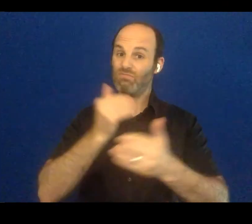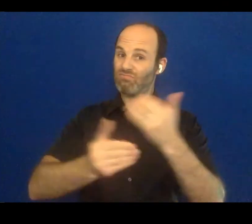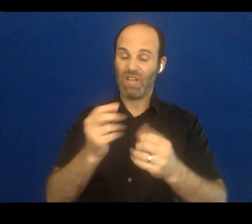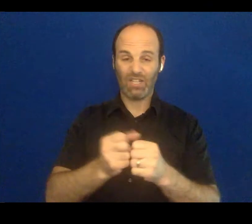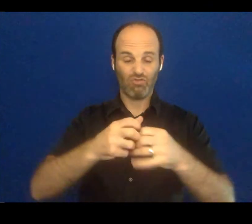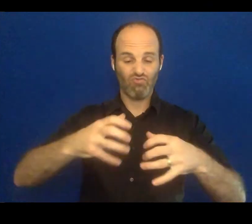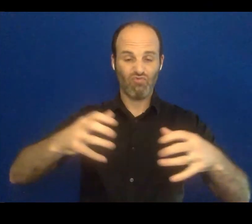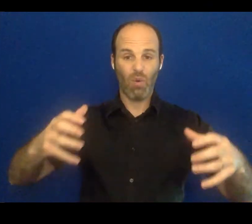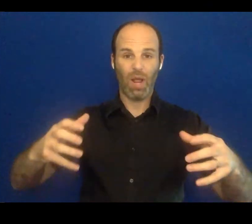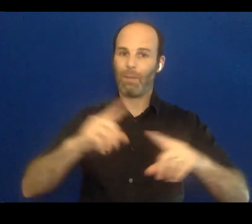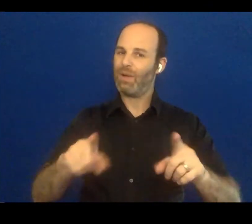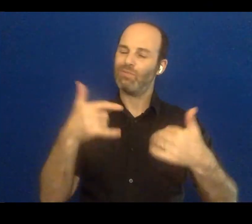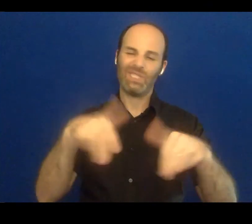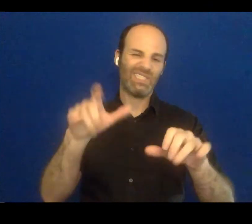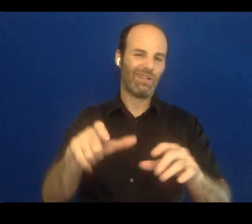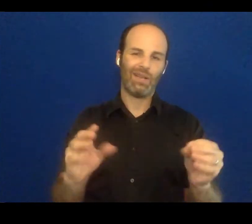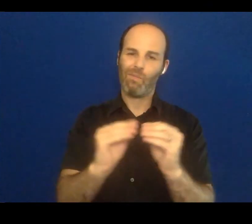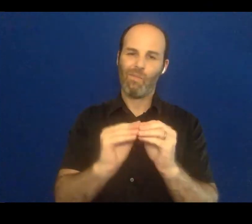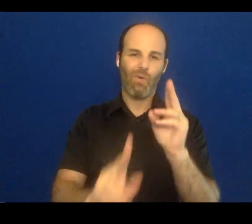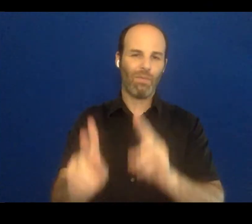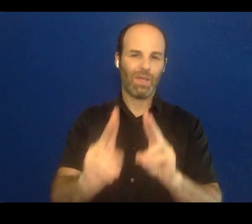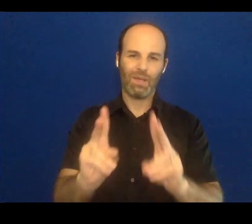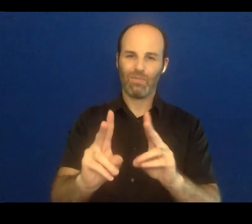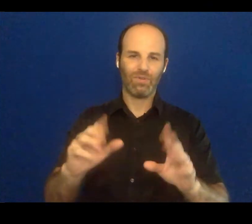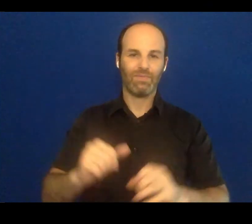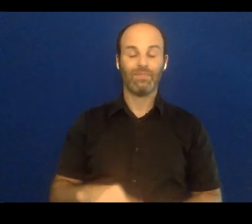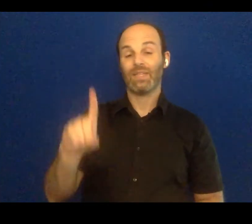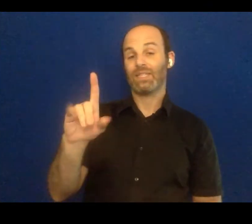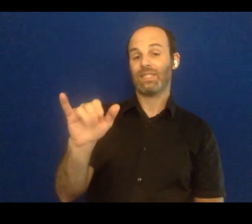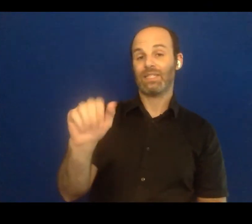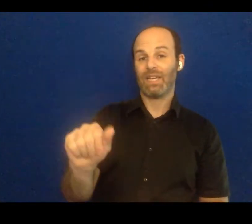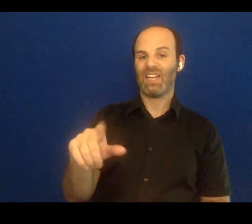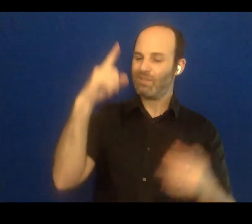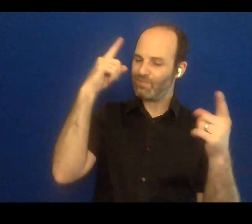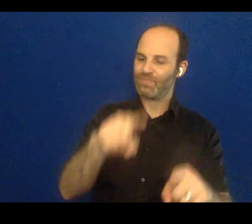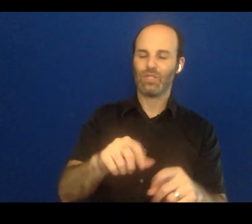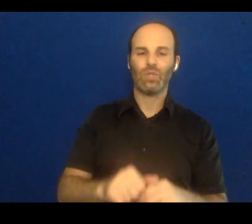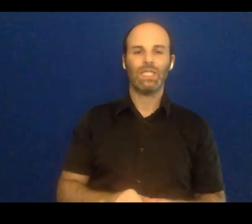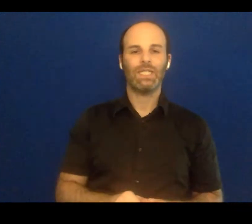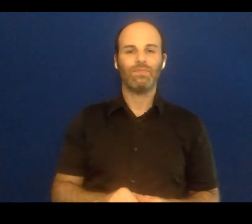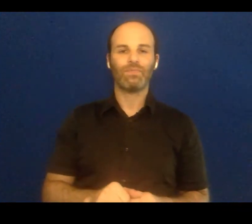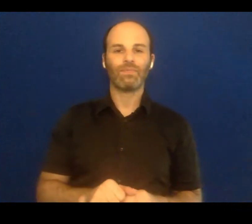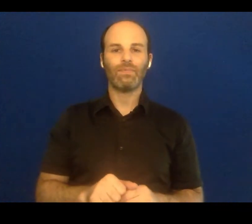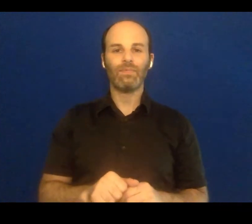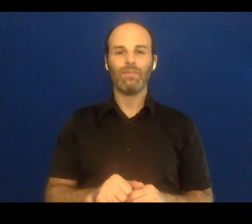STILL A GOOD WAY TO GO. I TOTALLY AGREE. I THINK THERE ARE, THERE SEEMS